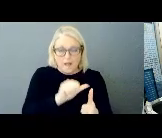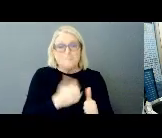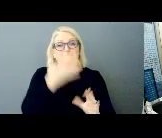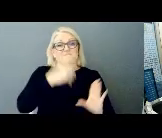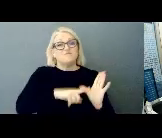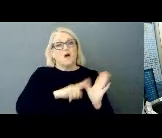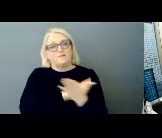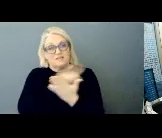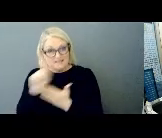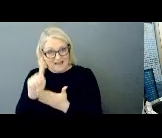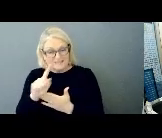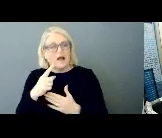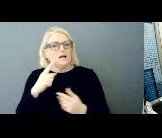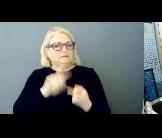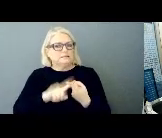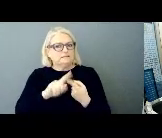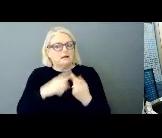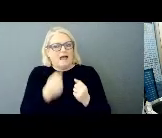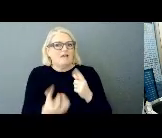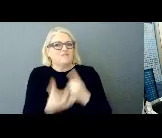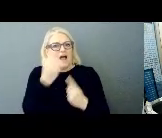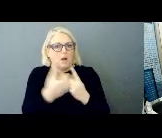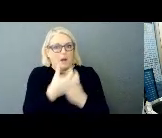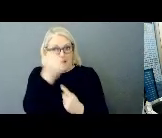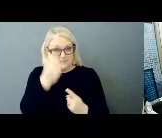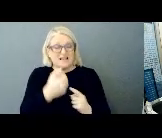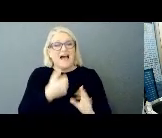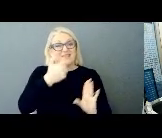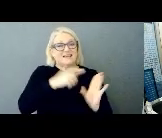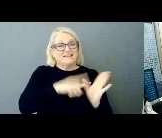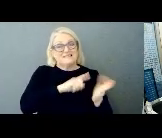And at six years, a difference between the control and intervention children,